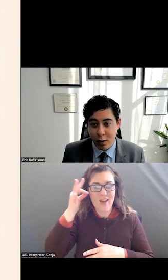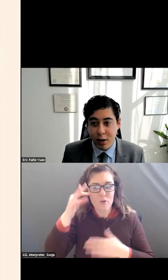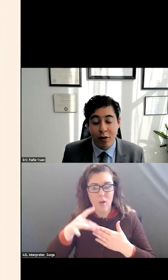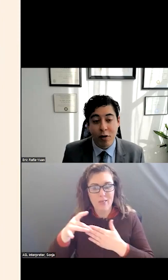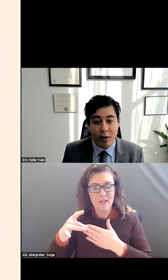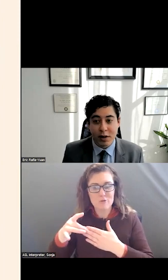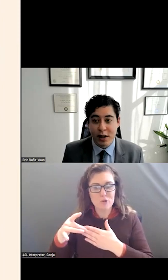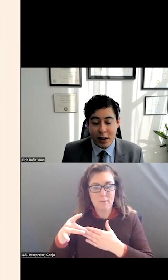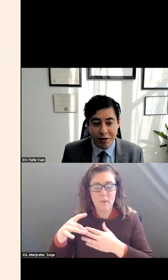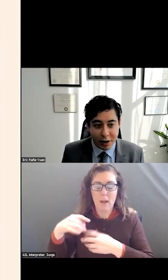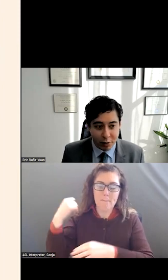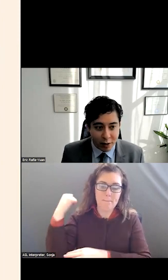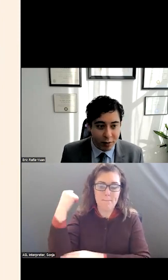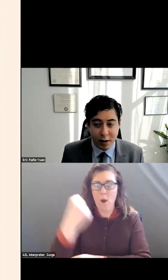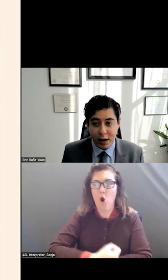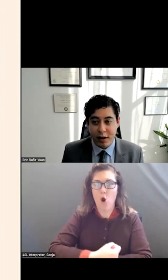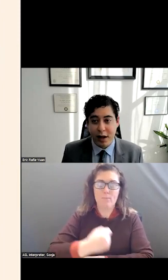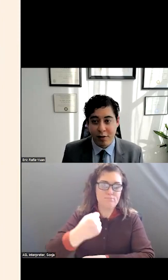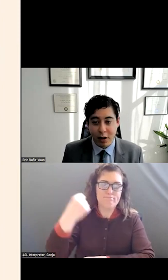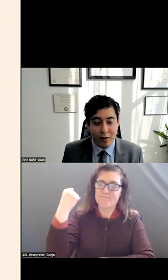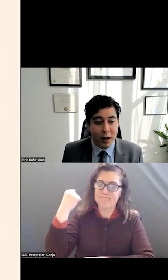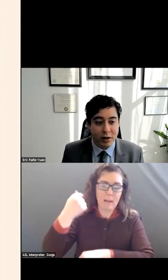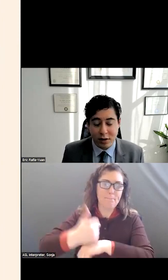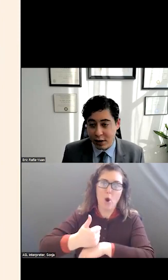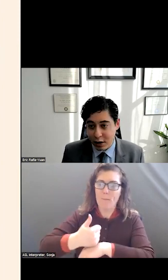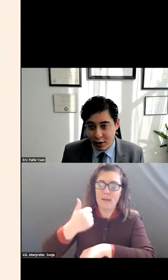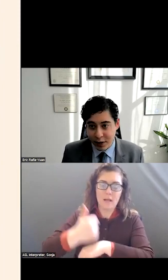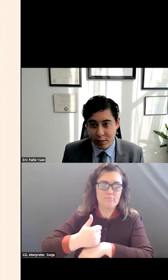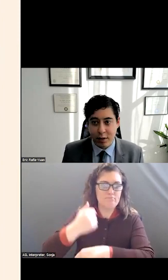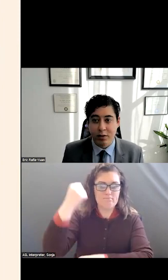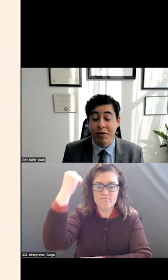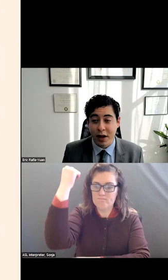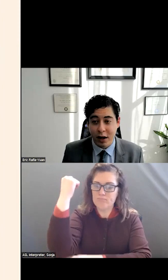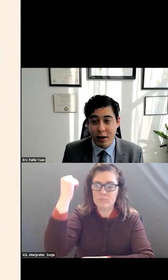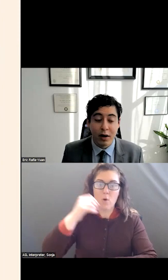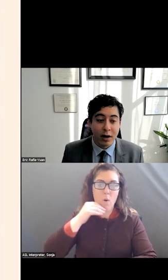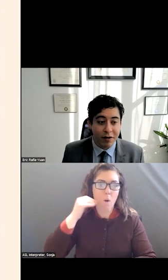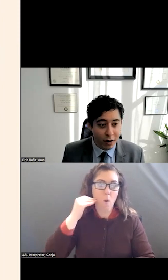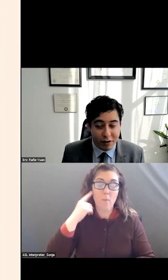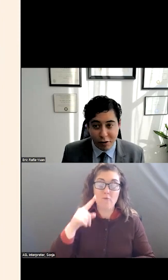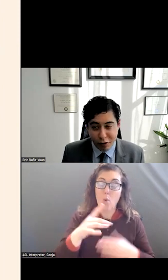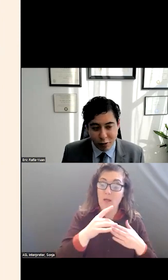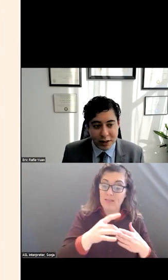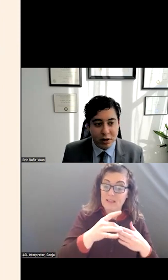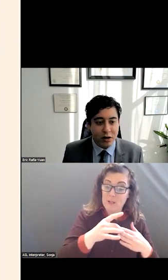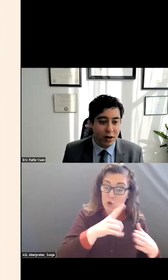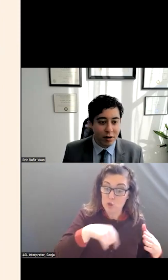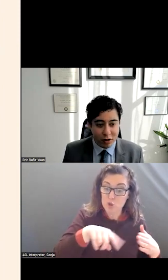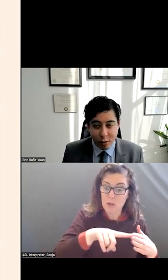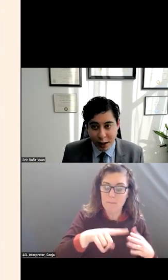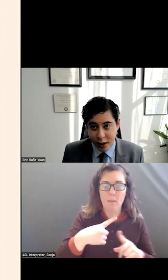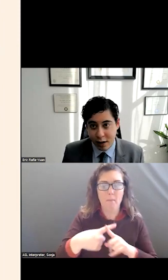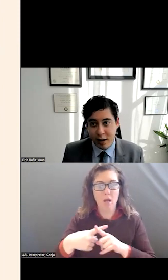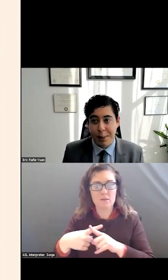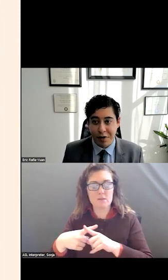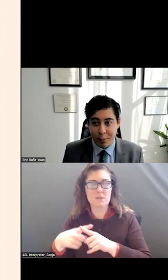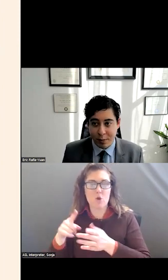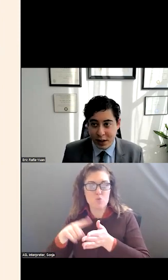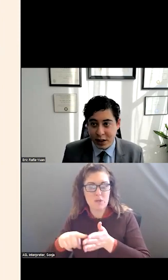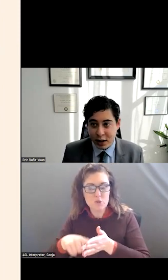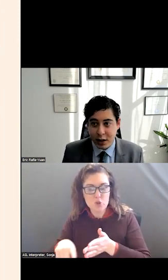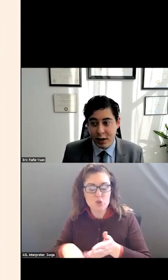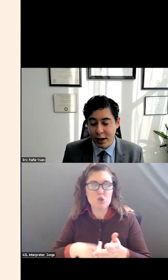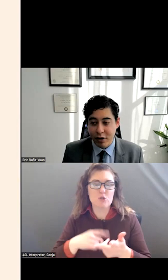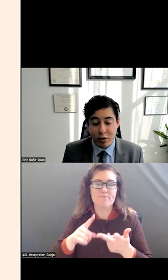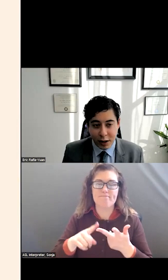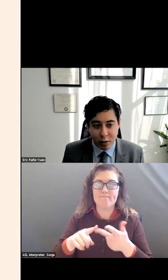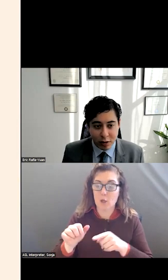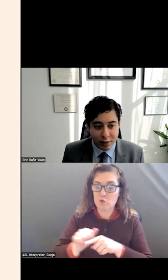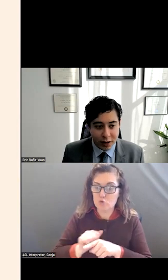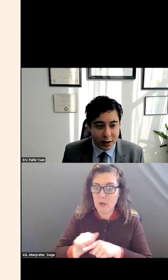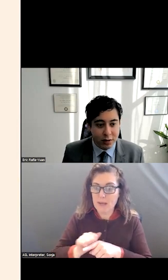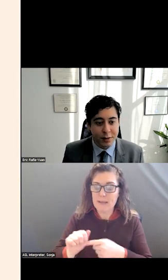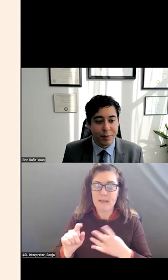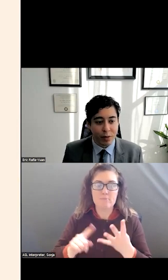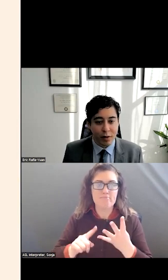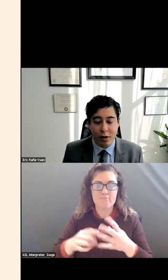HOME FOR FUNDING AND RESEARCH AND TRAINING AND